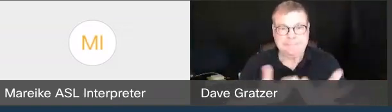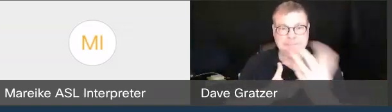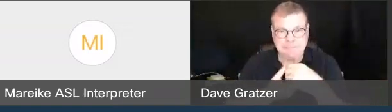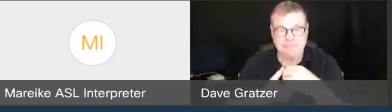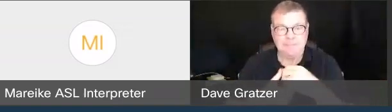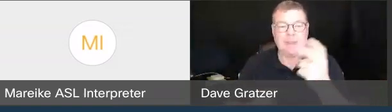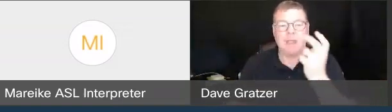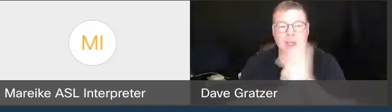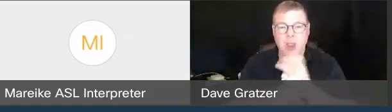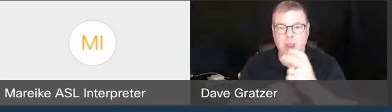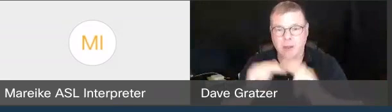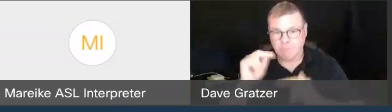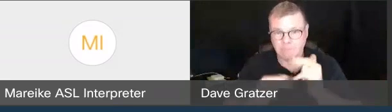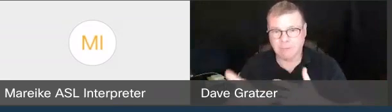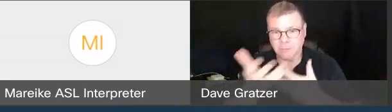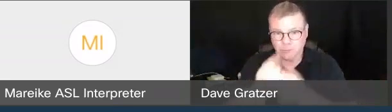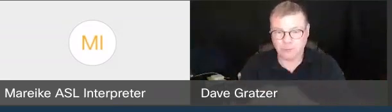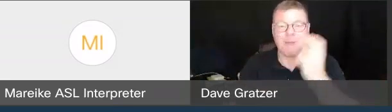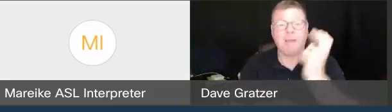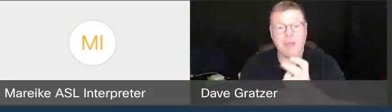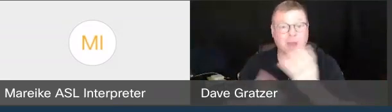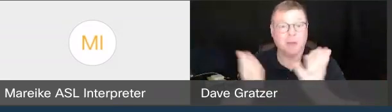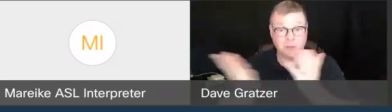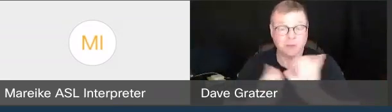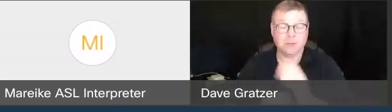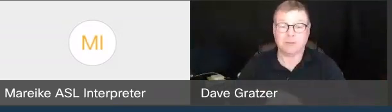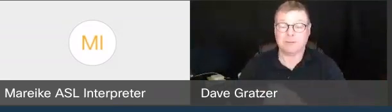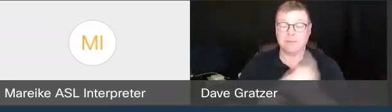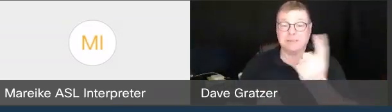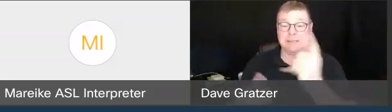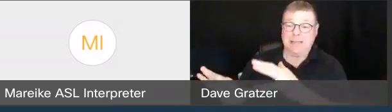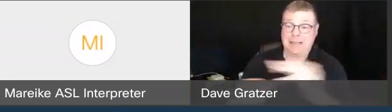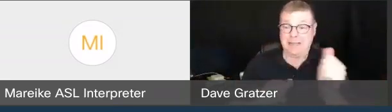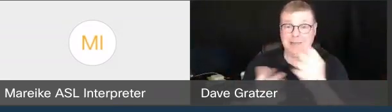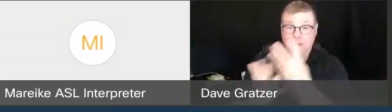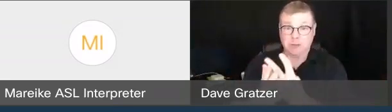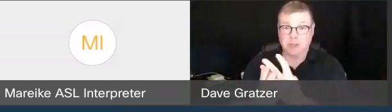trust with, harder to serve someone coming out of jail or prison like that with no benefits,